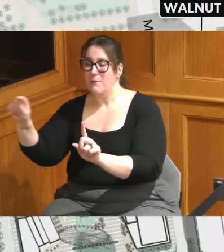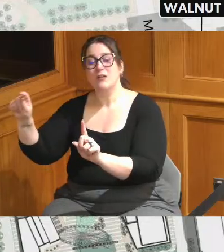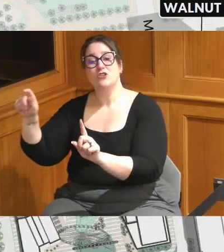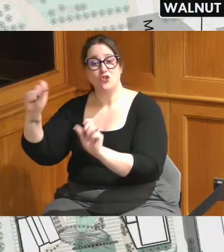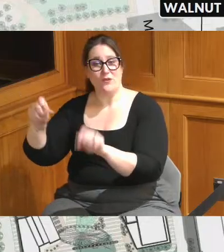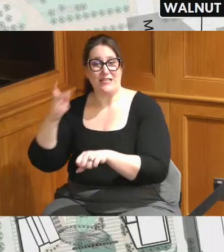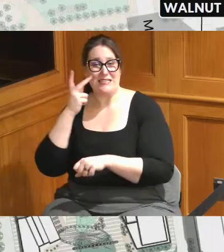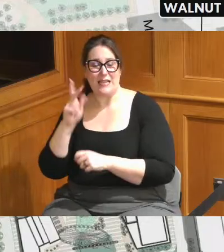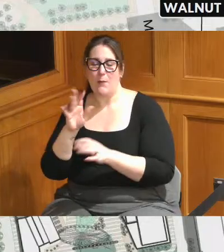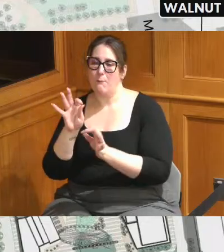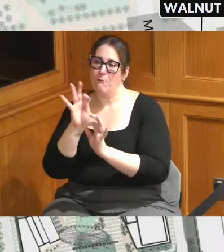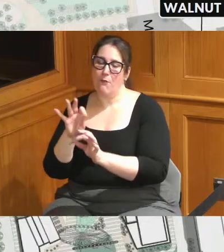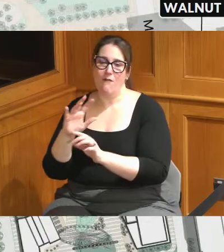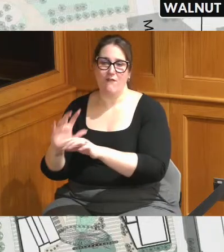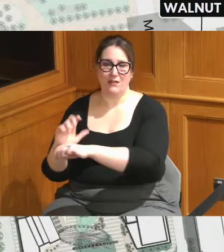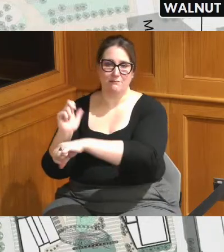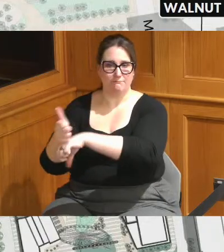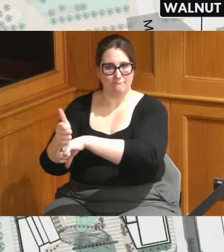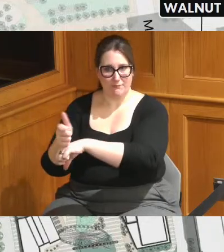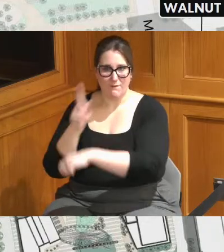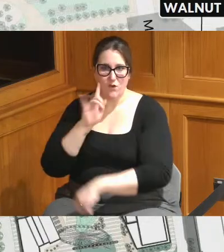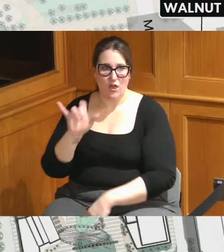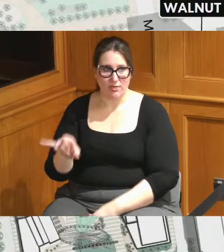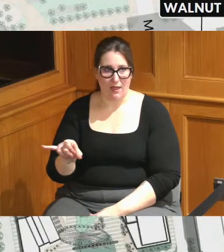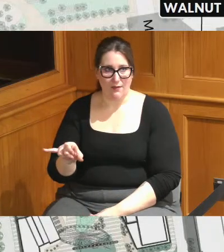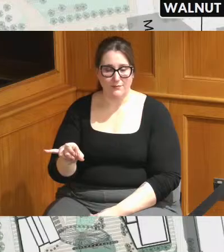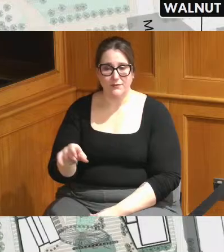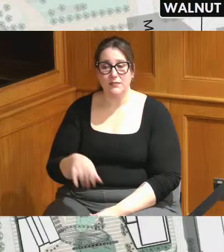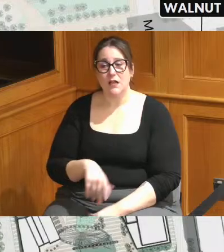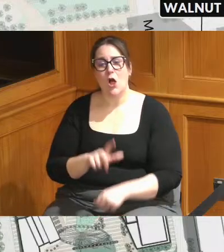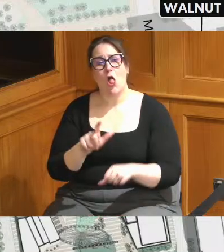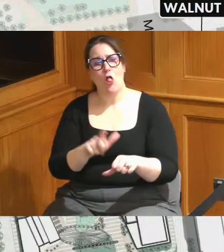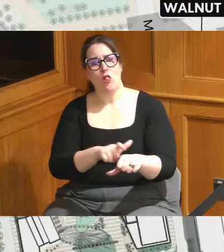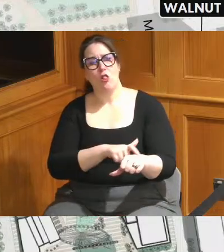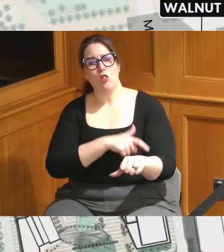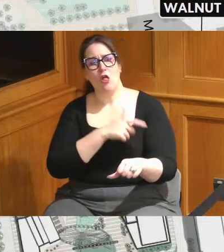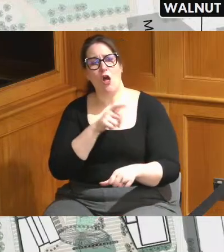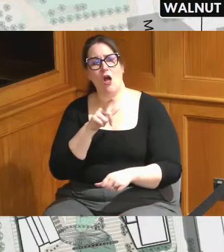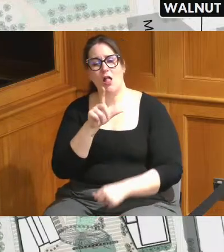and an anchoring plaza in front of Paycor Stadium. You see the longer range lot four probably a later